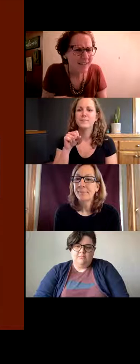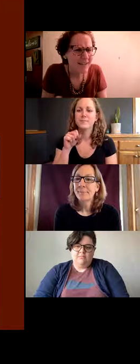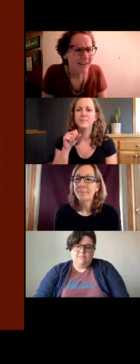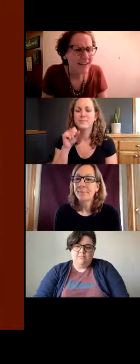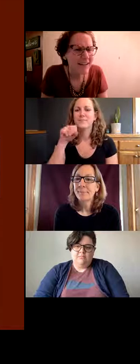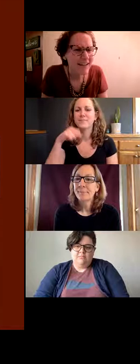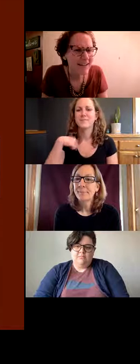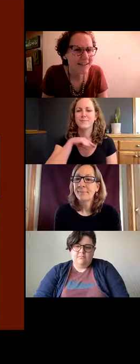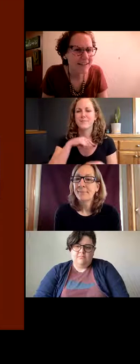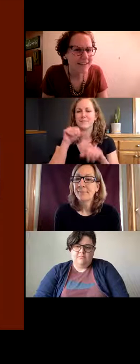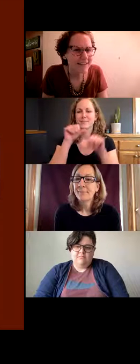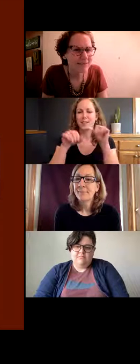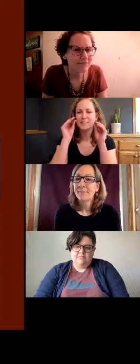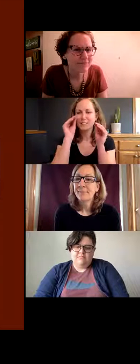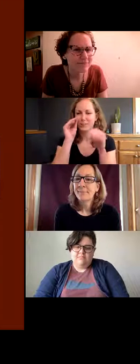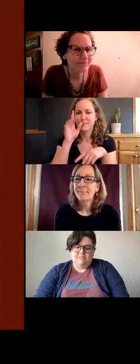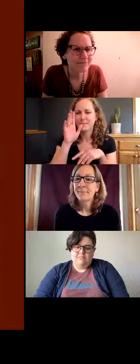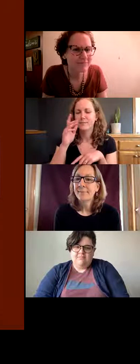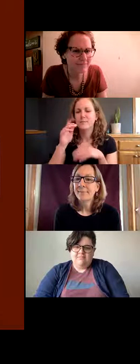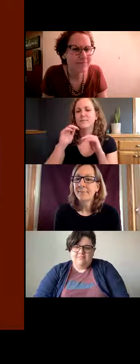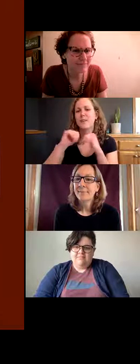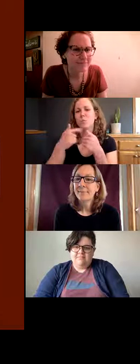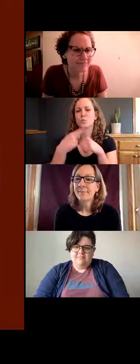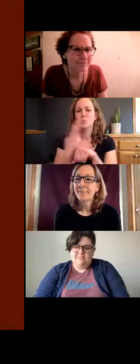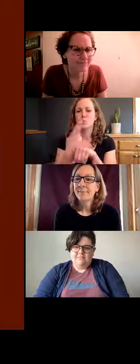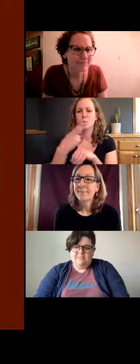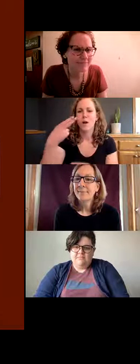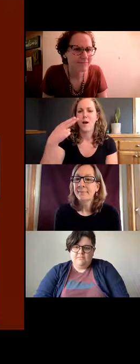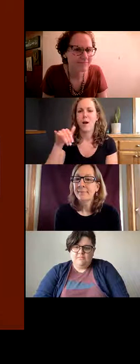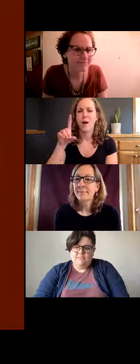Kirsten: we are using